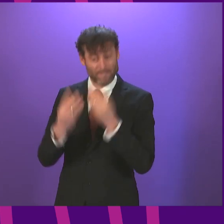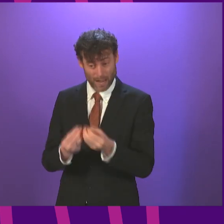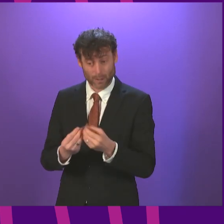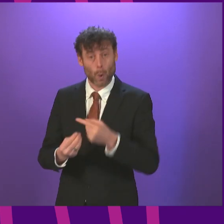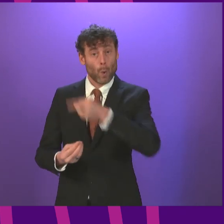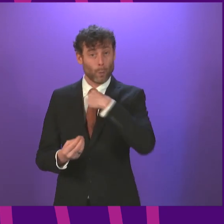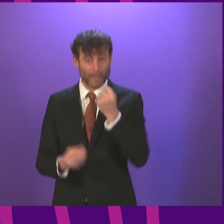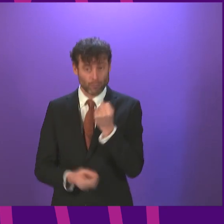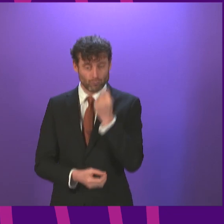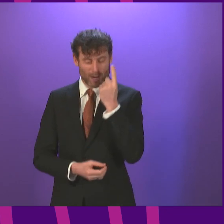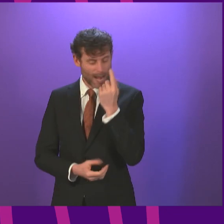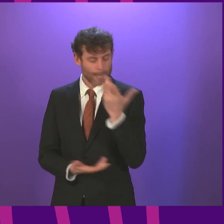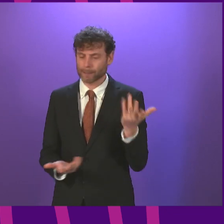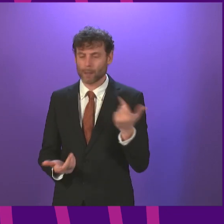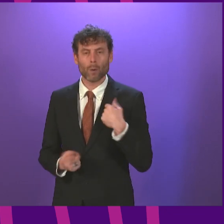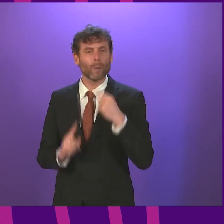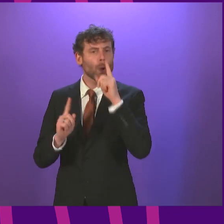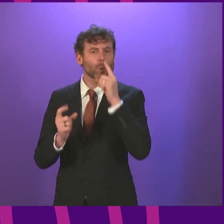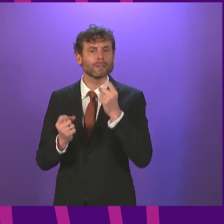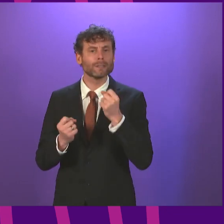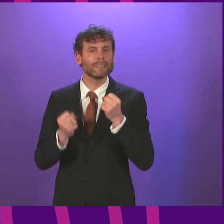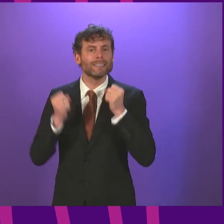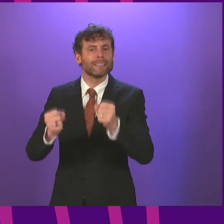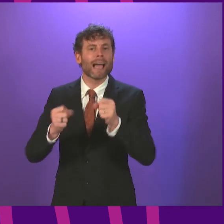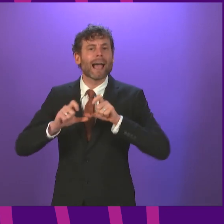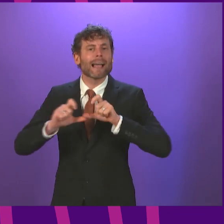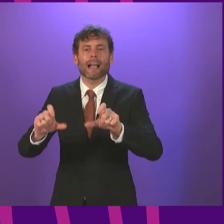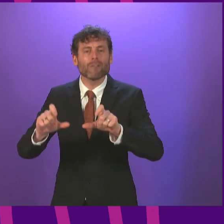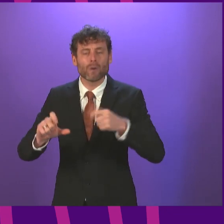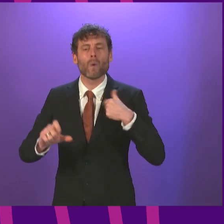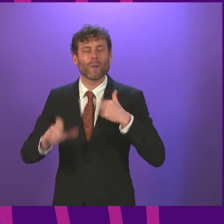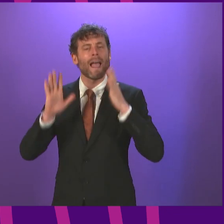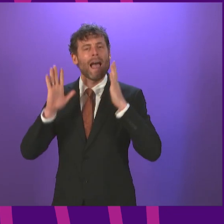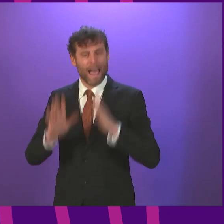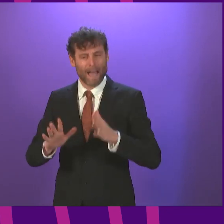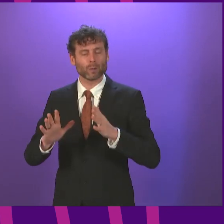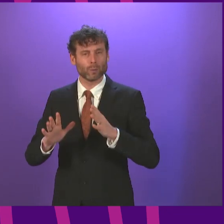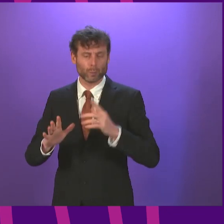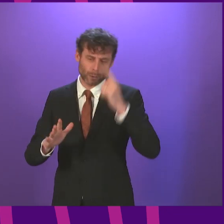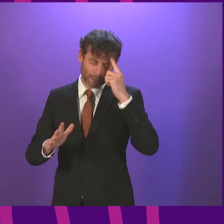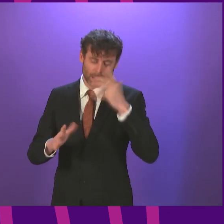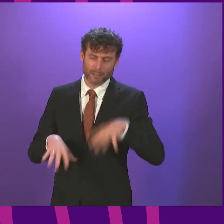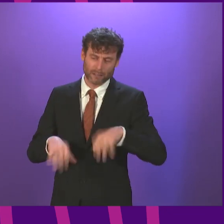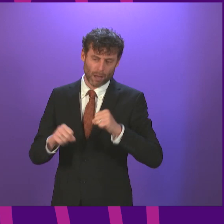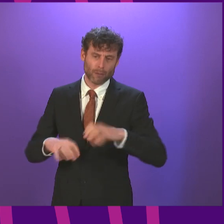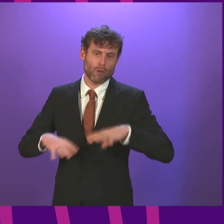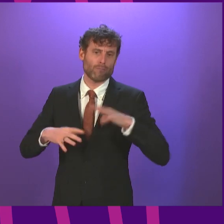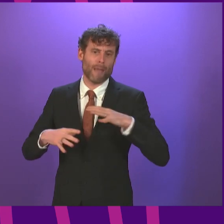that it could no longer defend the judicial review and taking the appropriate steps to concede the judicial review at that point.